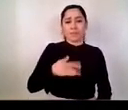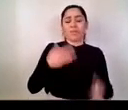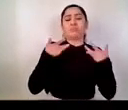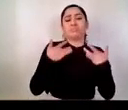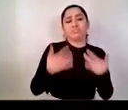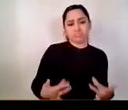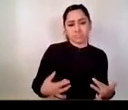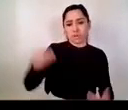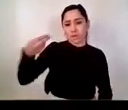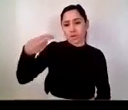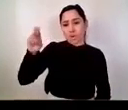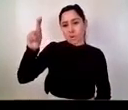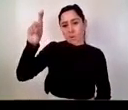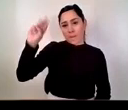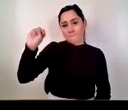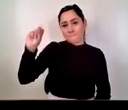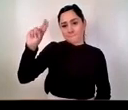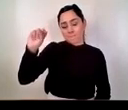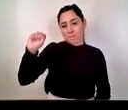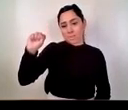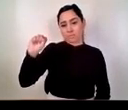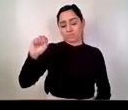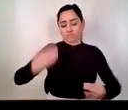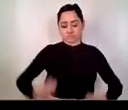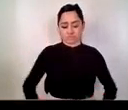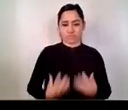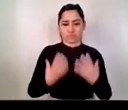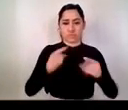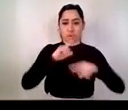Hormones released during sleep control the body's use of energy.